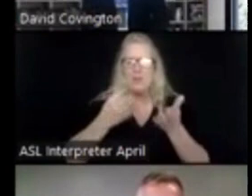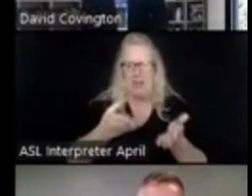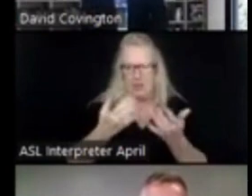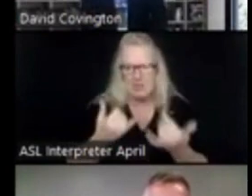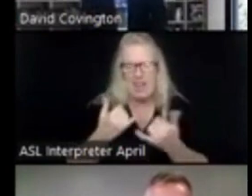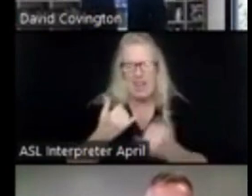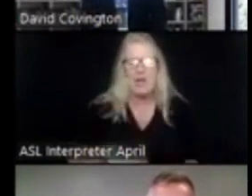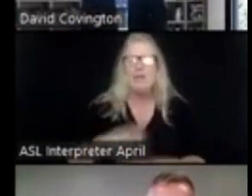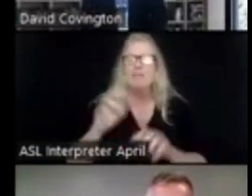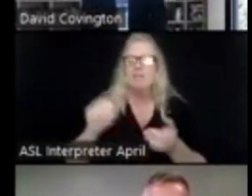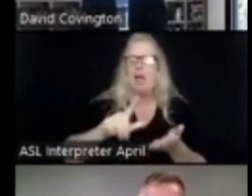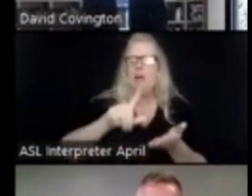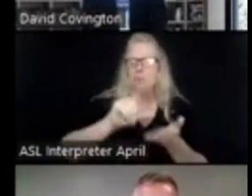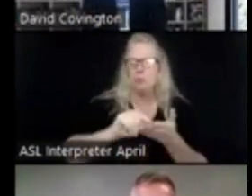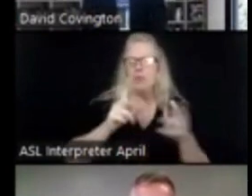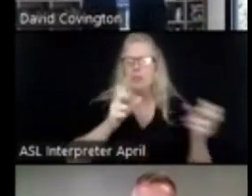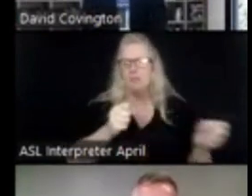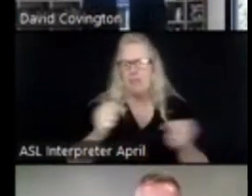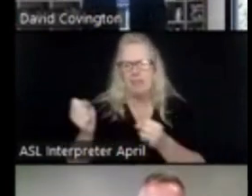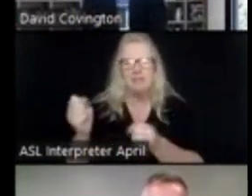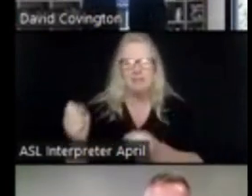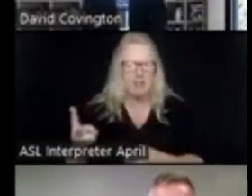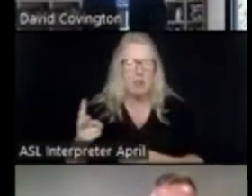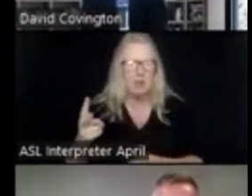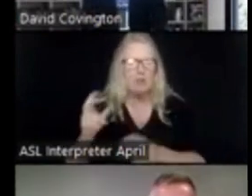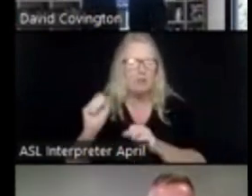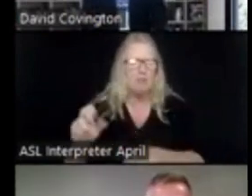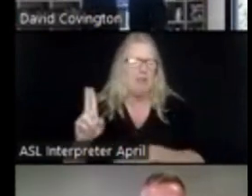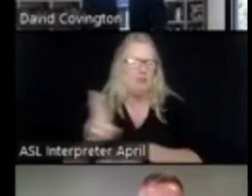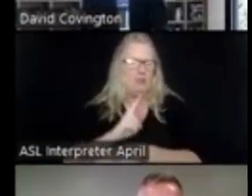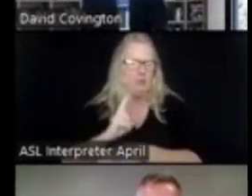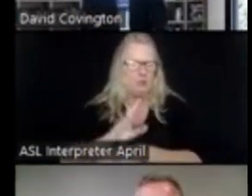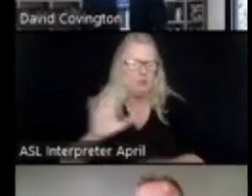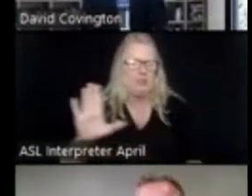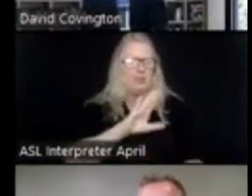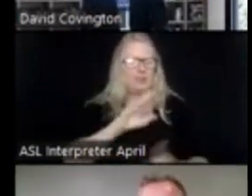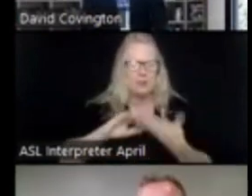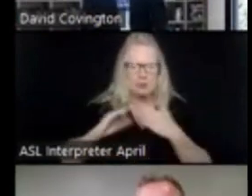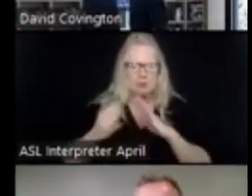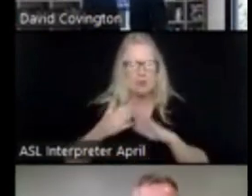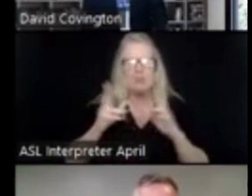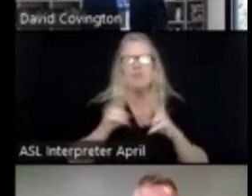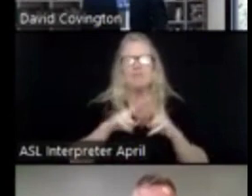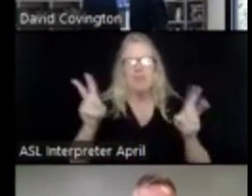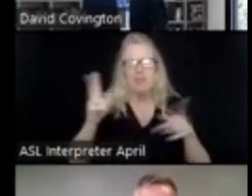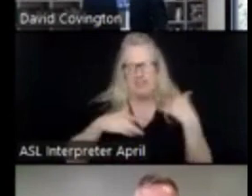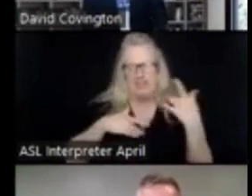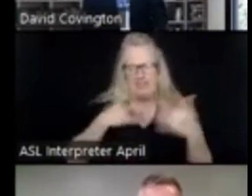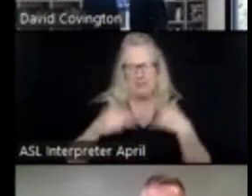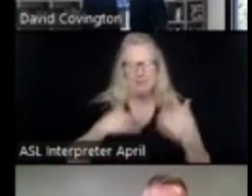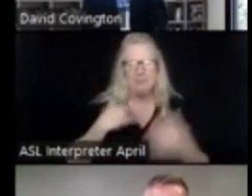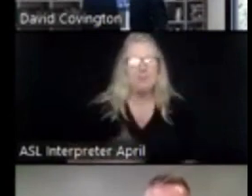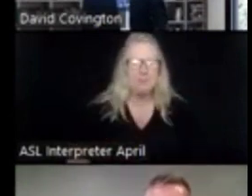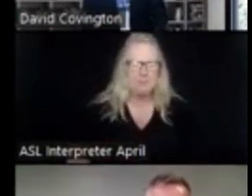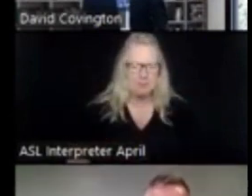BE PRINTED FOR USE IN THE COMMUNITY.